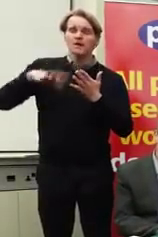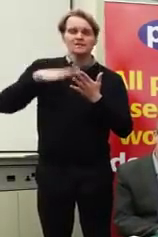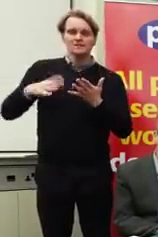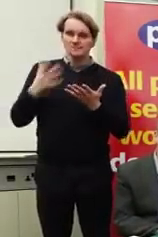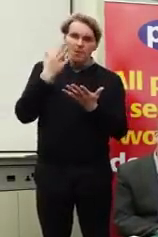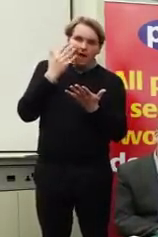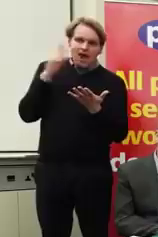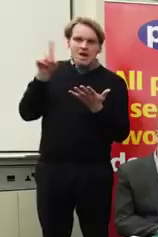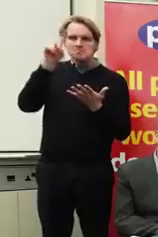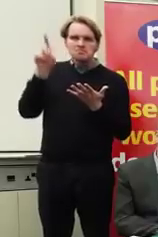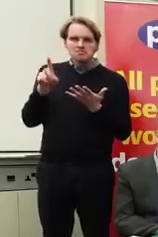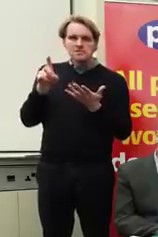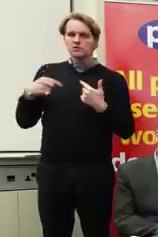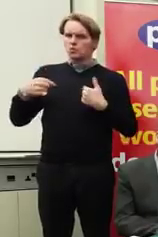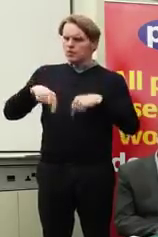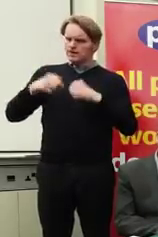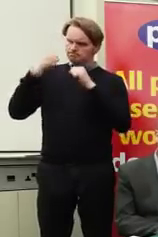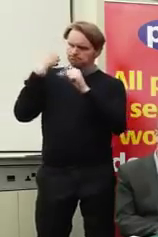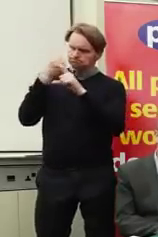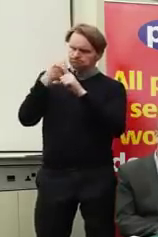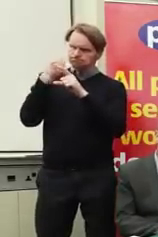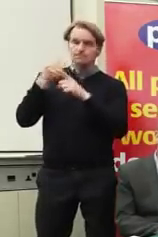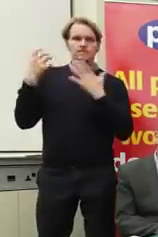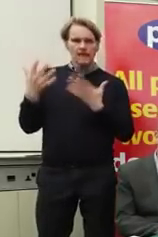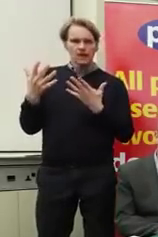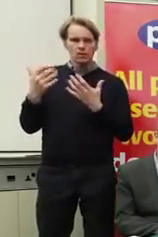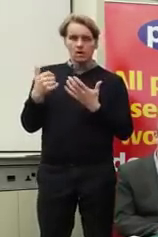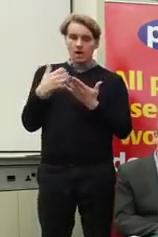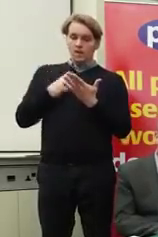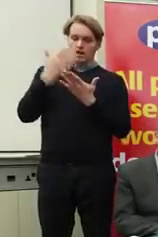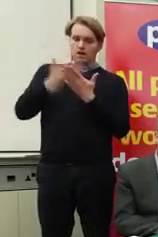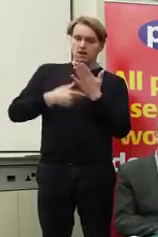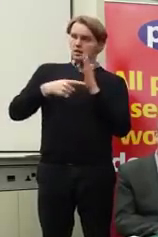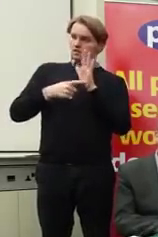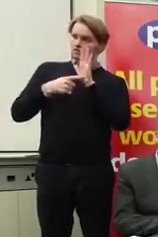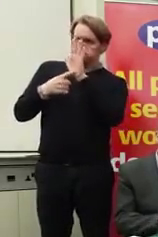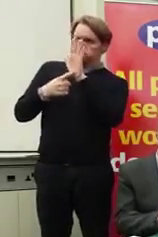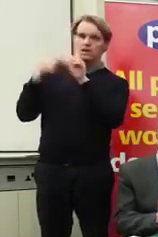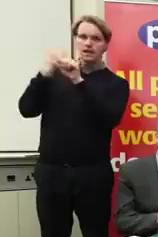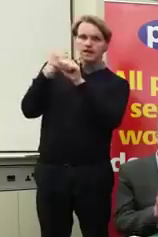and when we submitted our pay claim into the government we did it because, you our